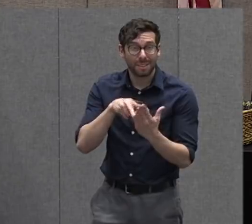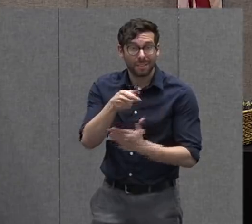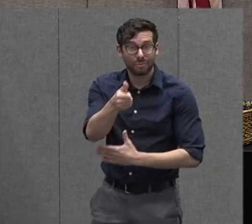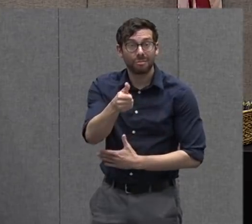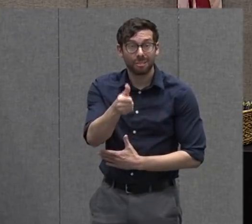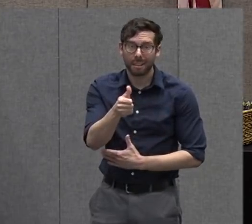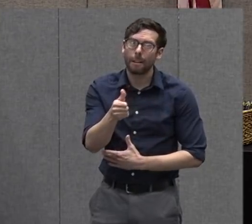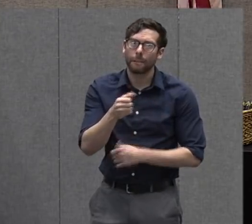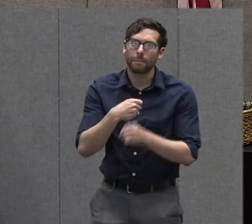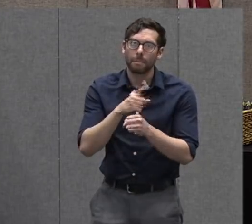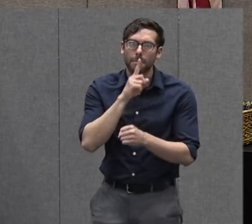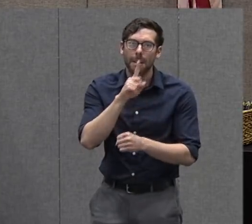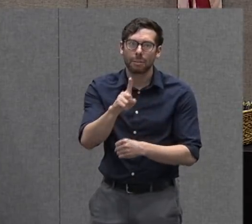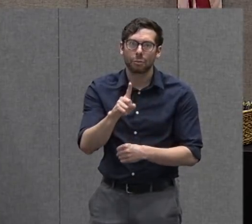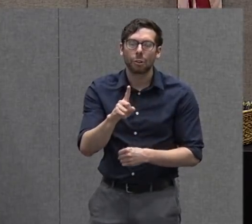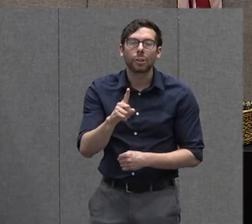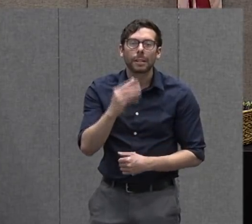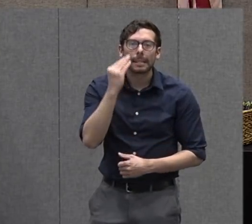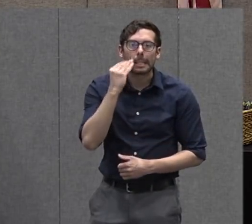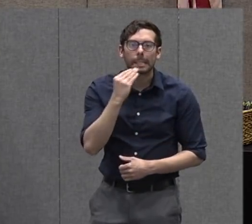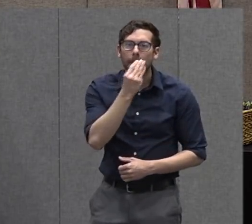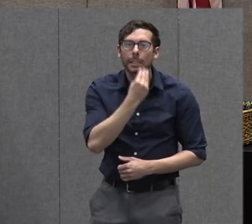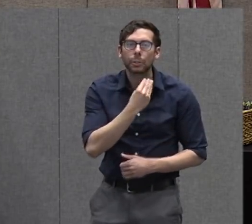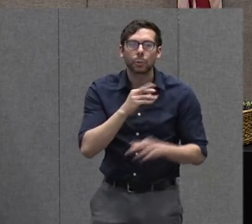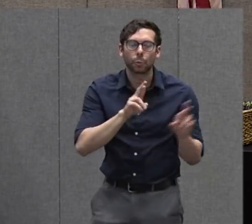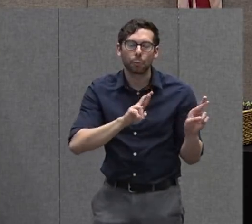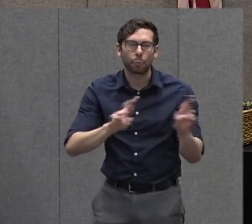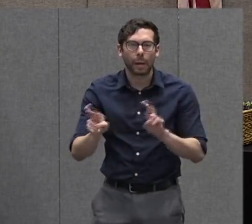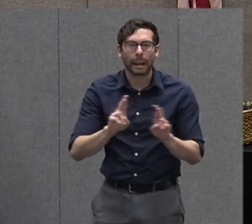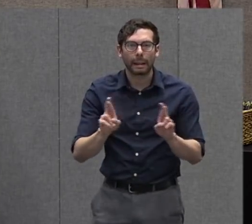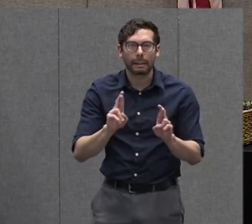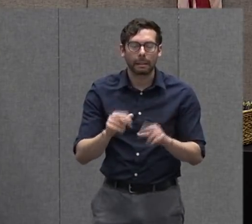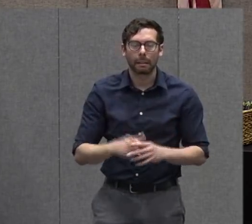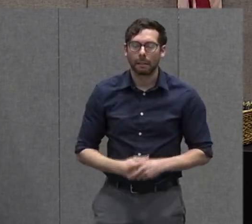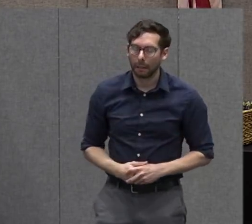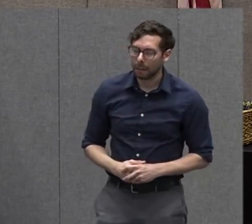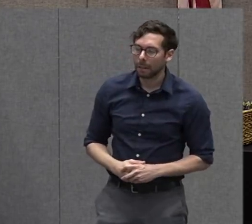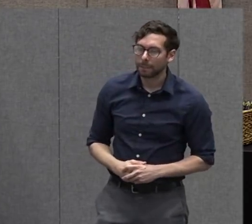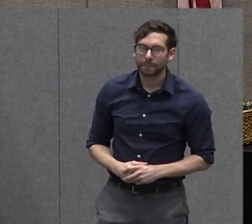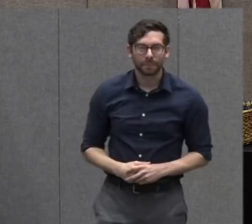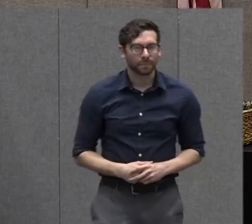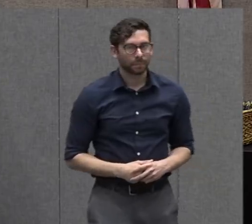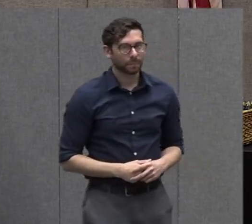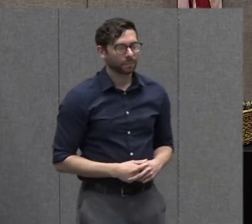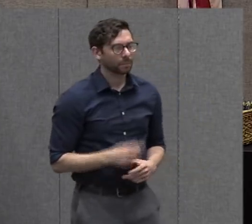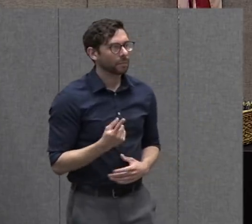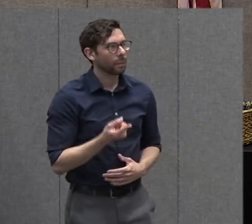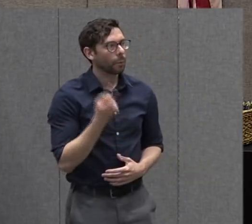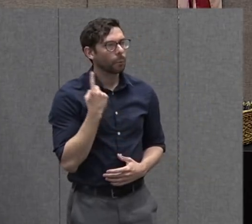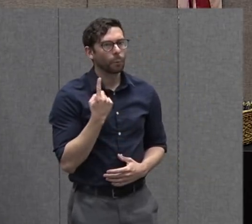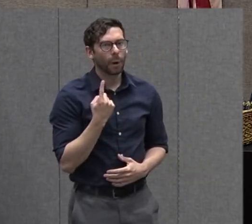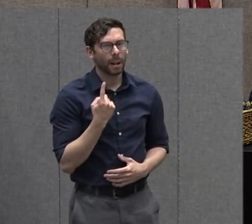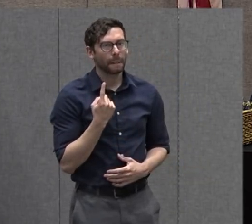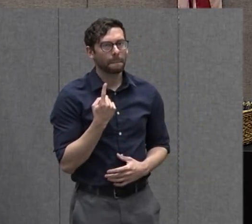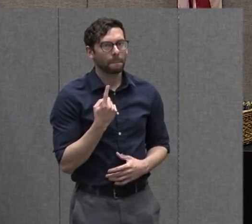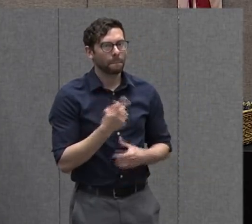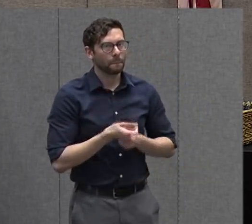[Mr. R] So, there's a poem in there and it's called, I think it's a shape poem. [Miss Martindale] Right? [Mr. R] I'm gonna share it with you